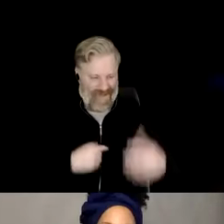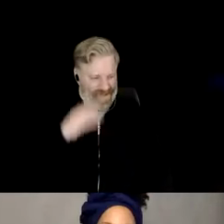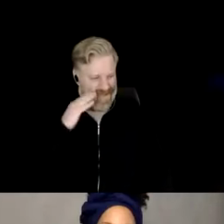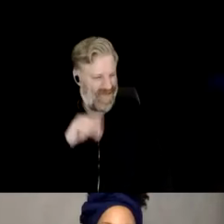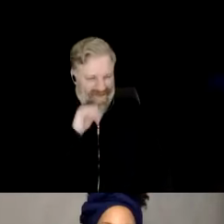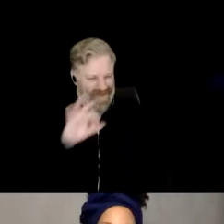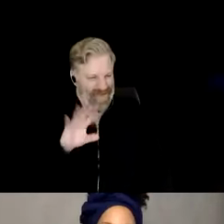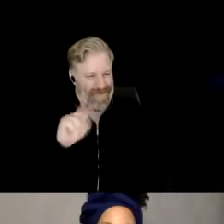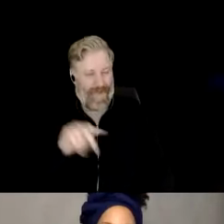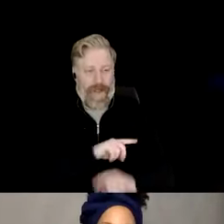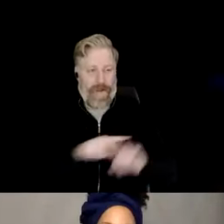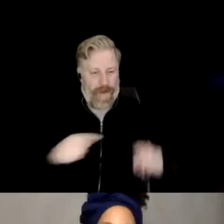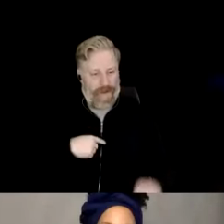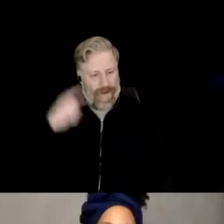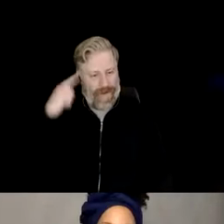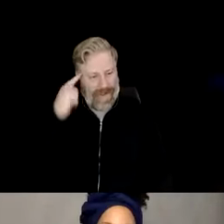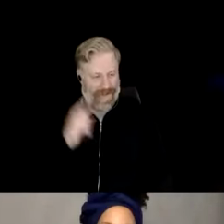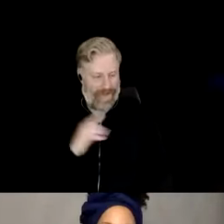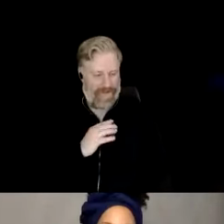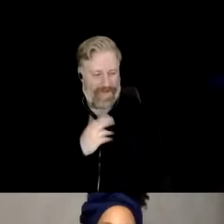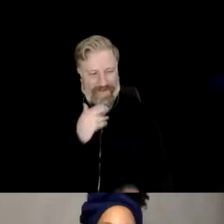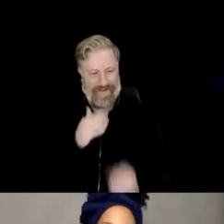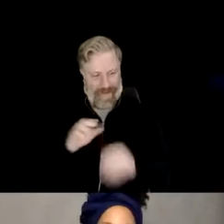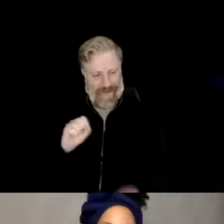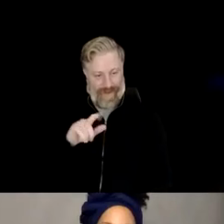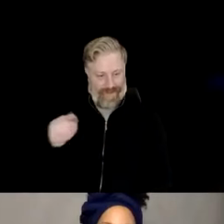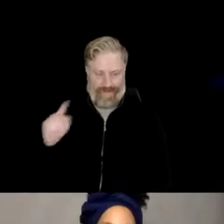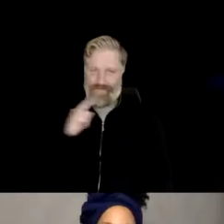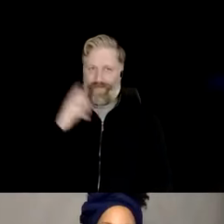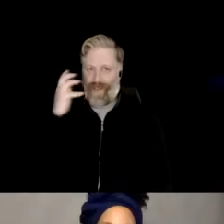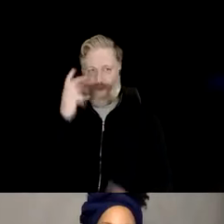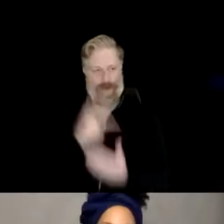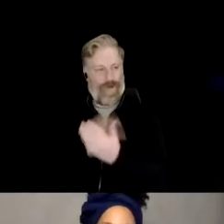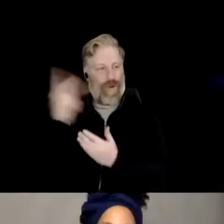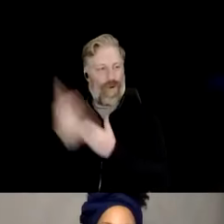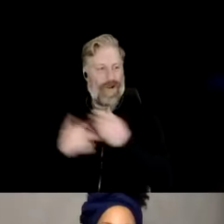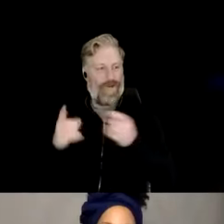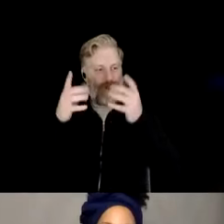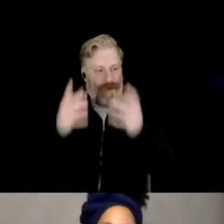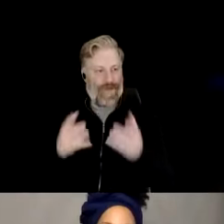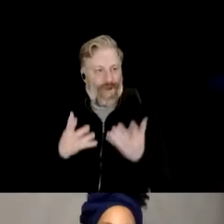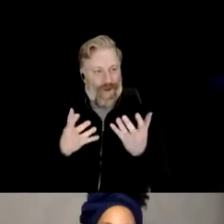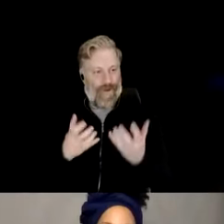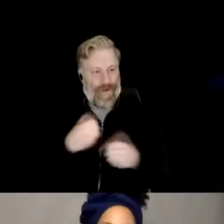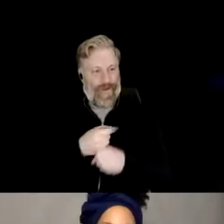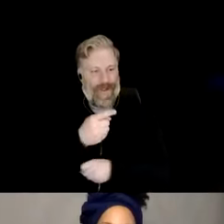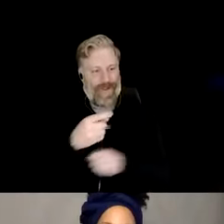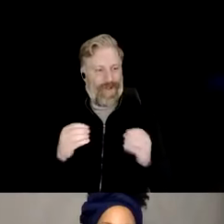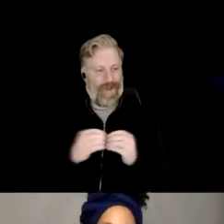I thought I'd share the cute way. Scott, one of our amazing program directors, attempted to make this a little more tolerable.